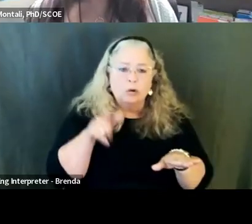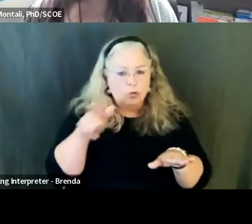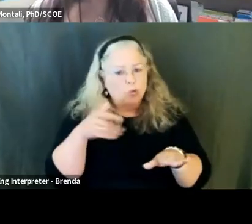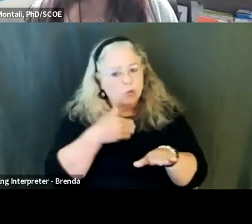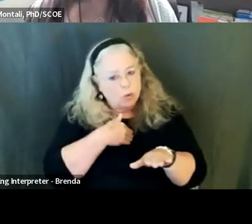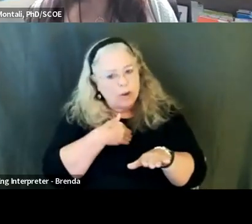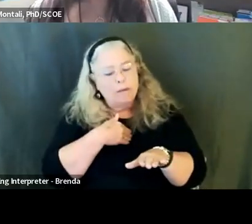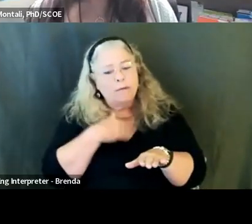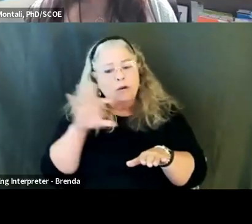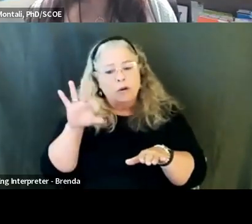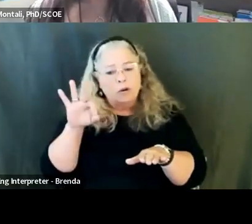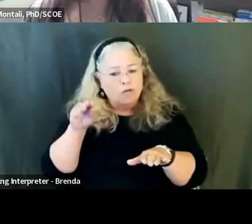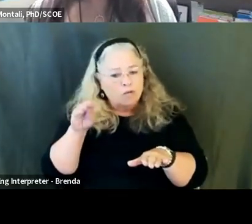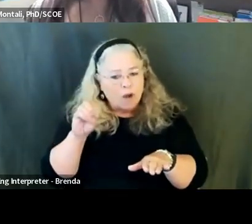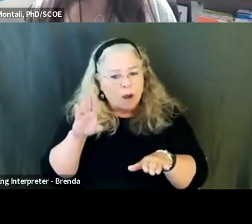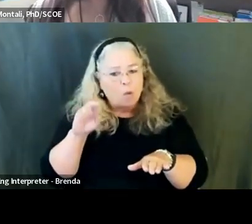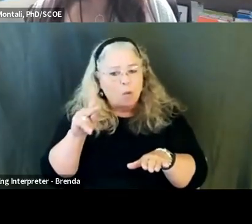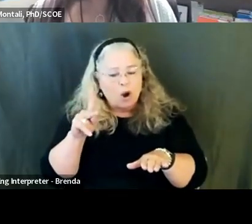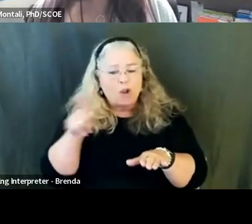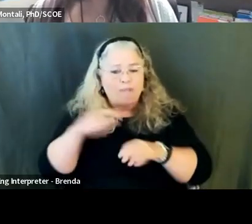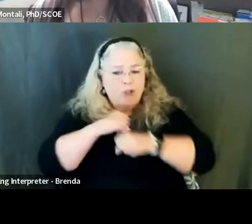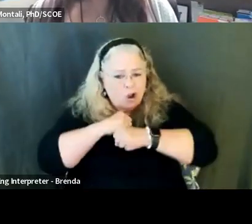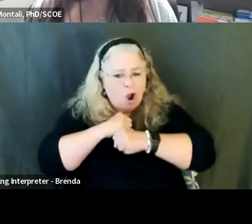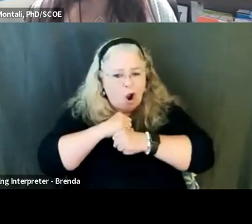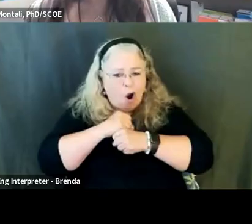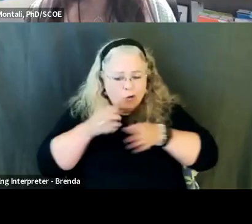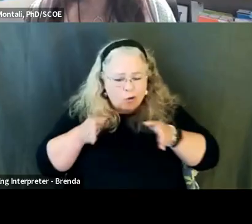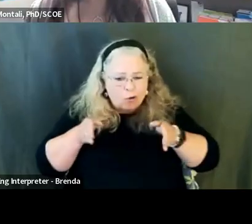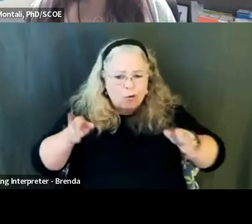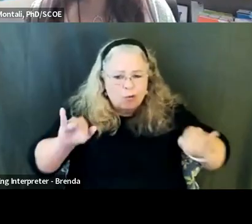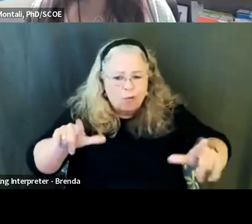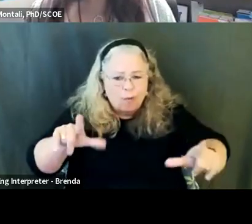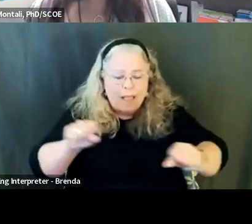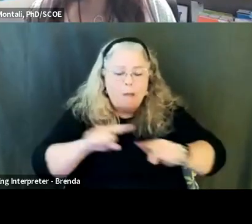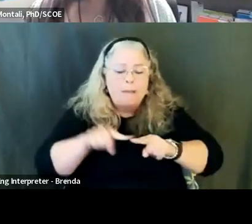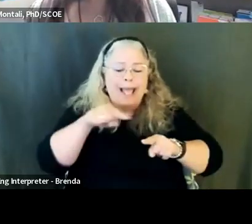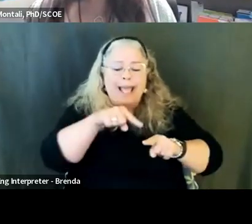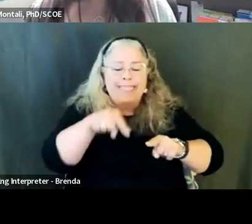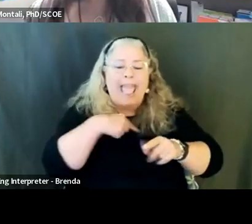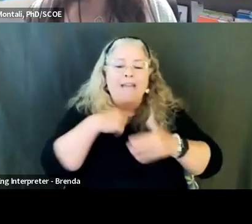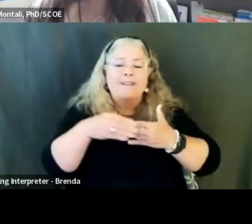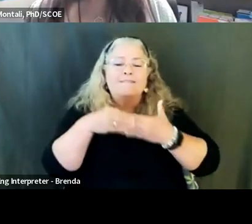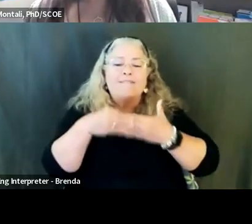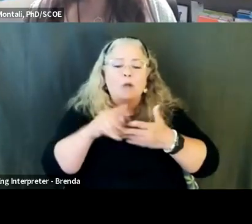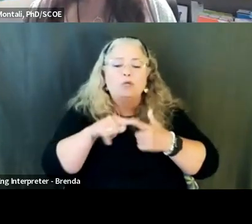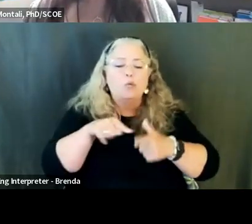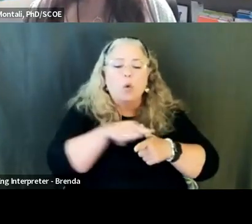the guard rails up on the you know the bowling alley. Guardrails are up. You're in the right direction but they have the flexibility to go any direction they want to which I know it's pulled